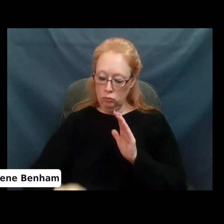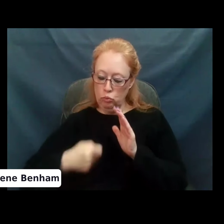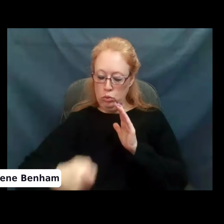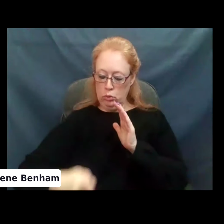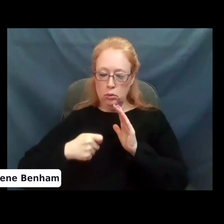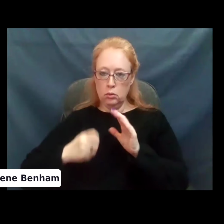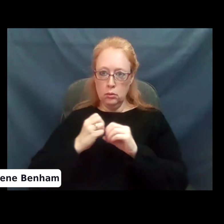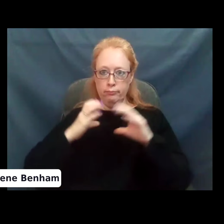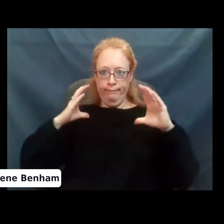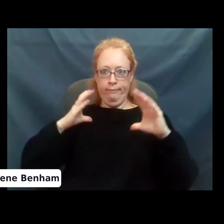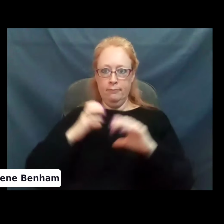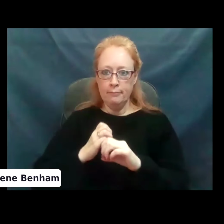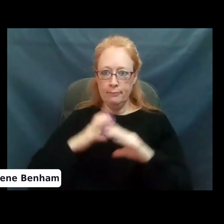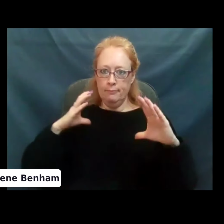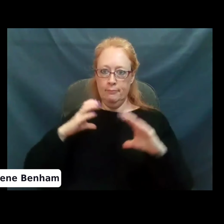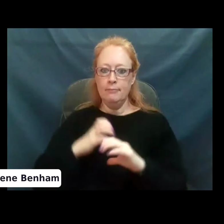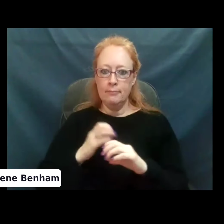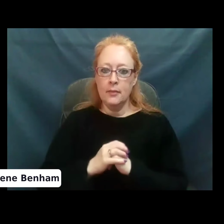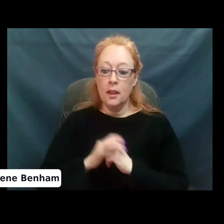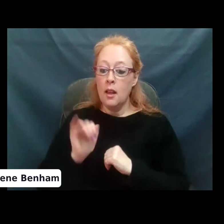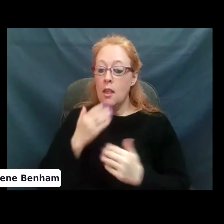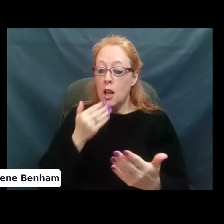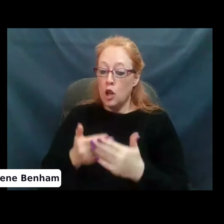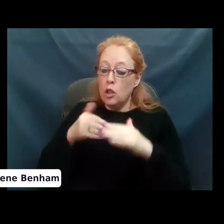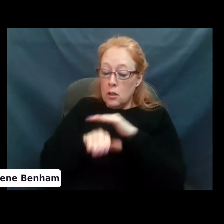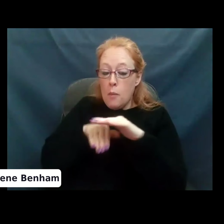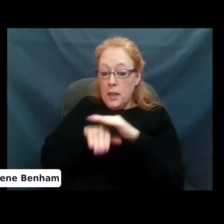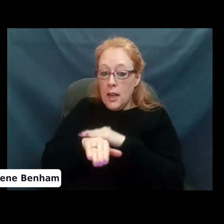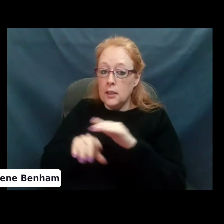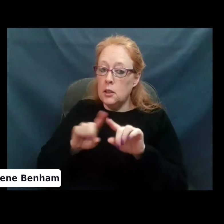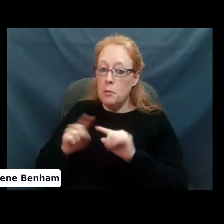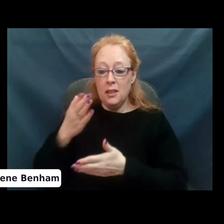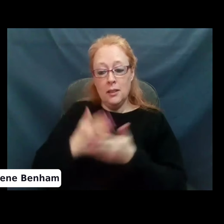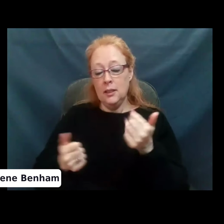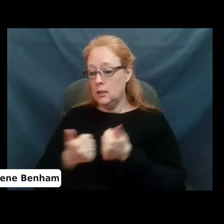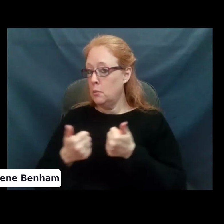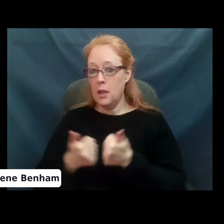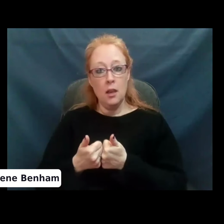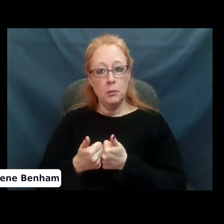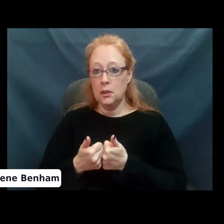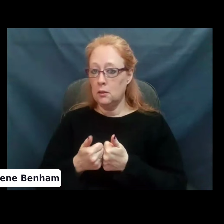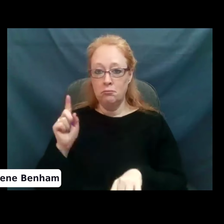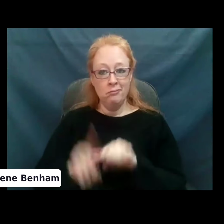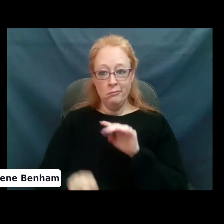I don't know about everybody else but I have an app on my phone that basically function as a CCG reader. And so that is great accommodation.